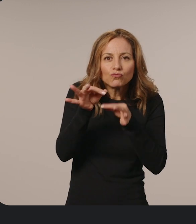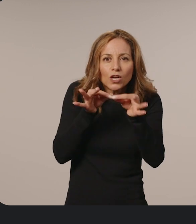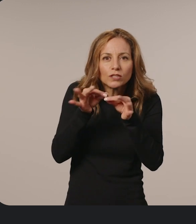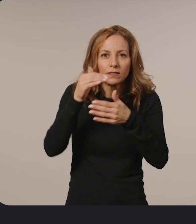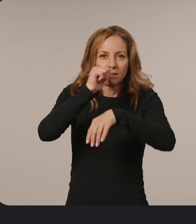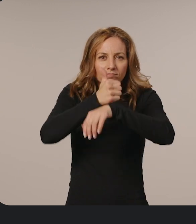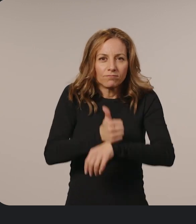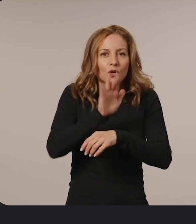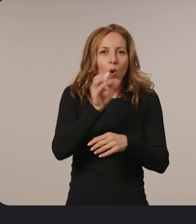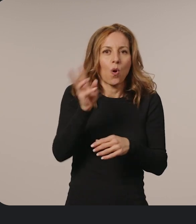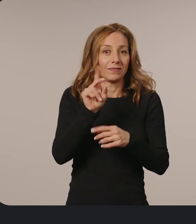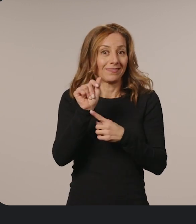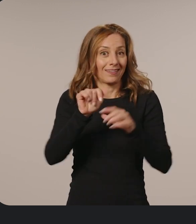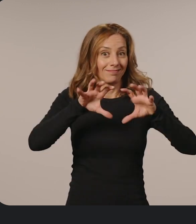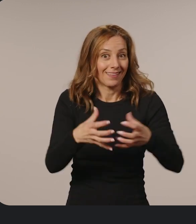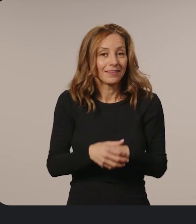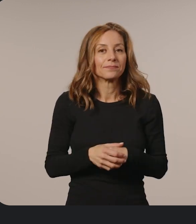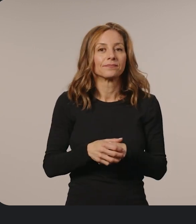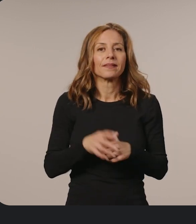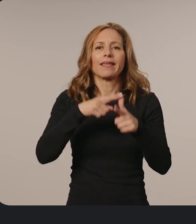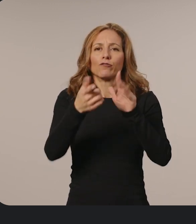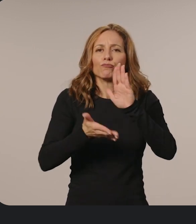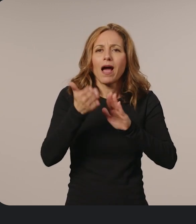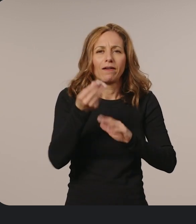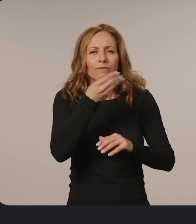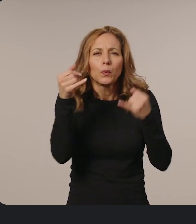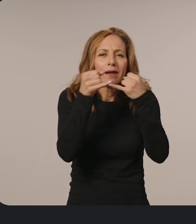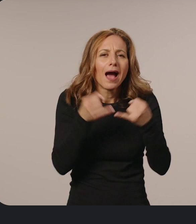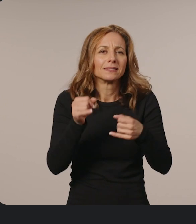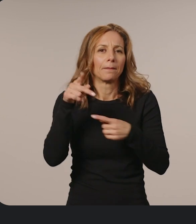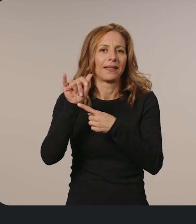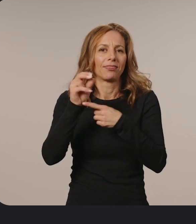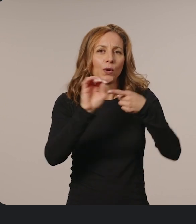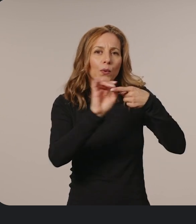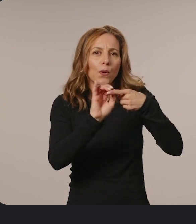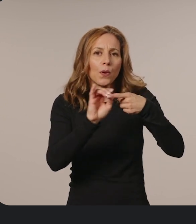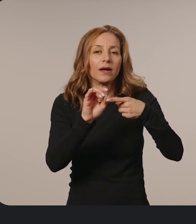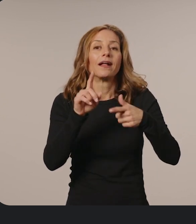by following its instructions to prepare your own data set. Then you just run a few lines of Python code.